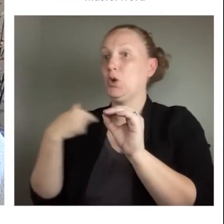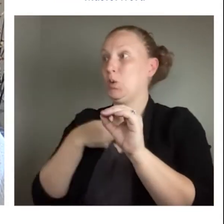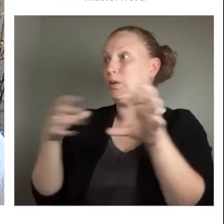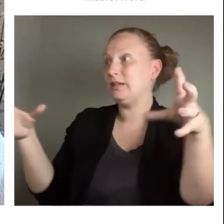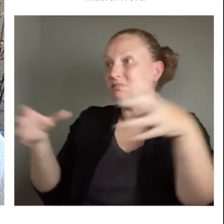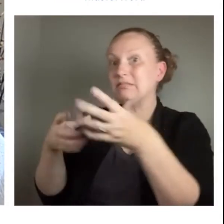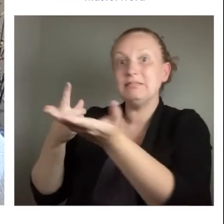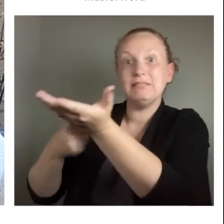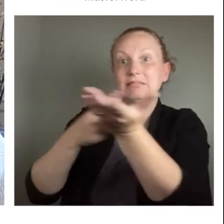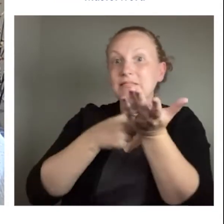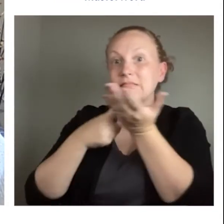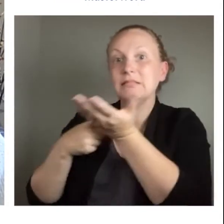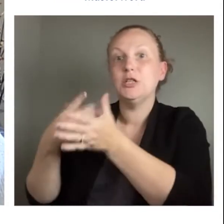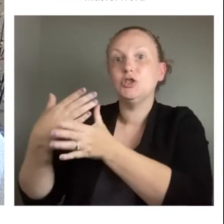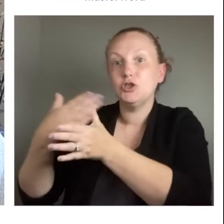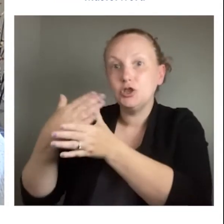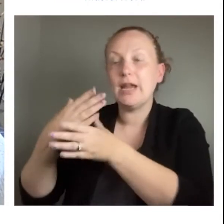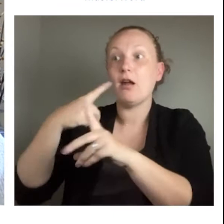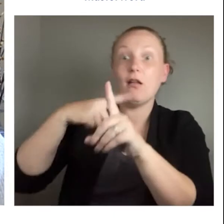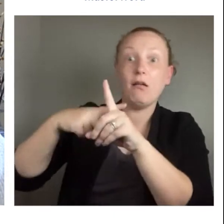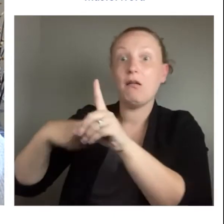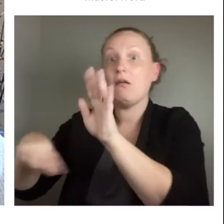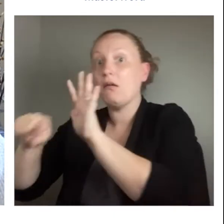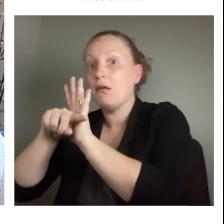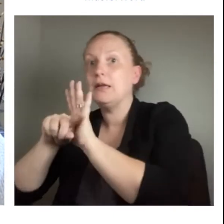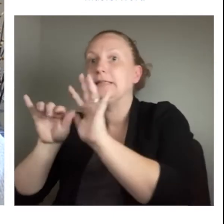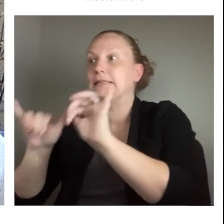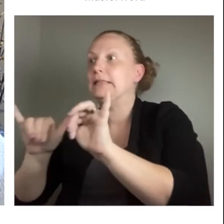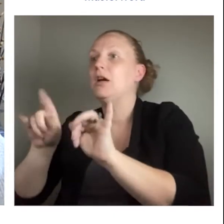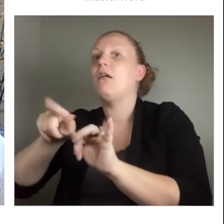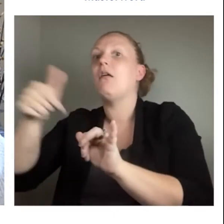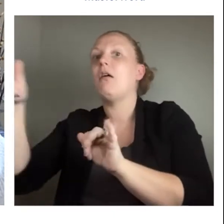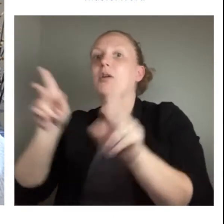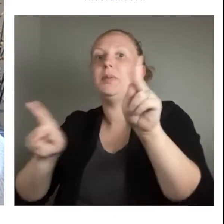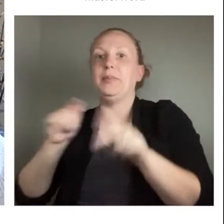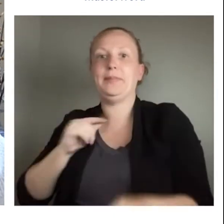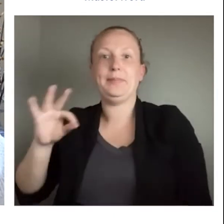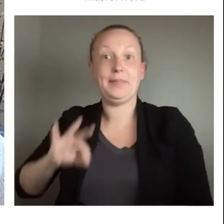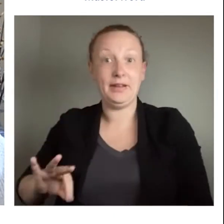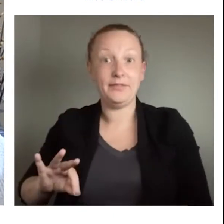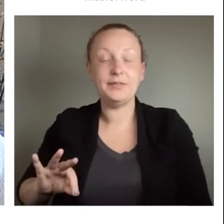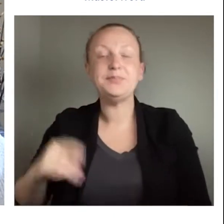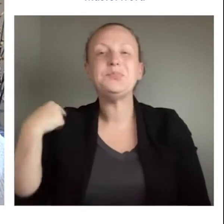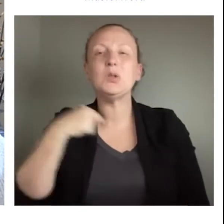we had so others will not fall into the same situations. So, we host a couple of virtual meetings